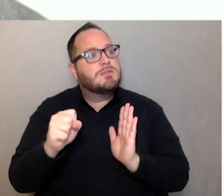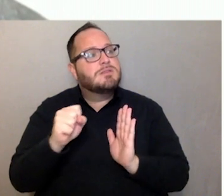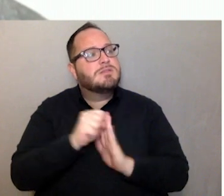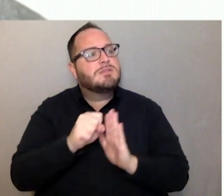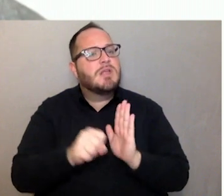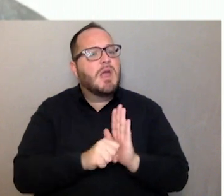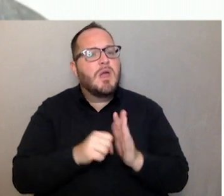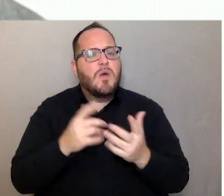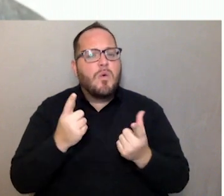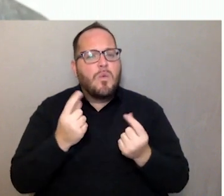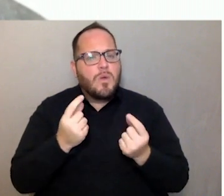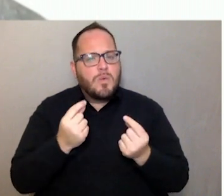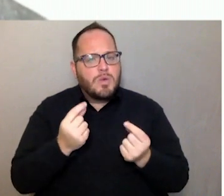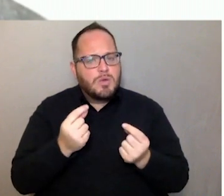STATE IS GOING TO BE TAKING AS IT RELATES TO SUPPORTING AND